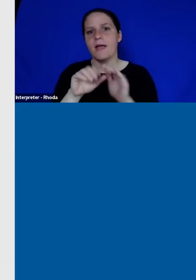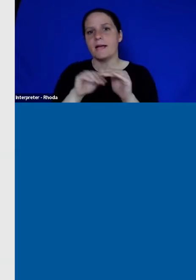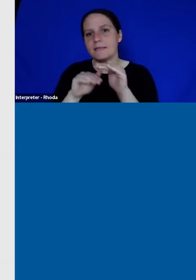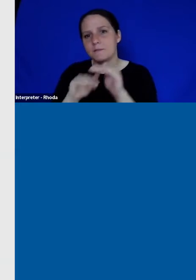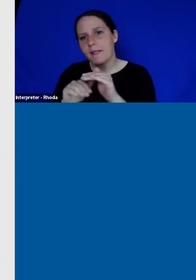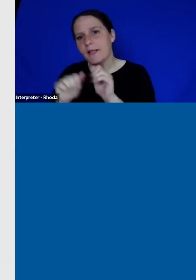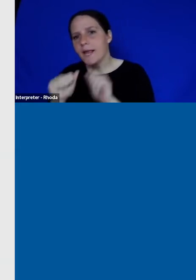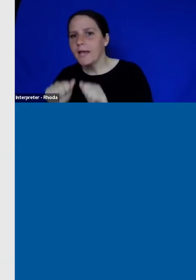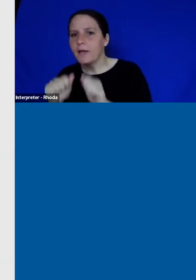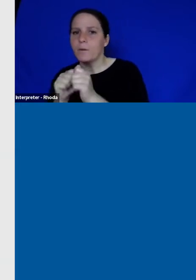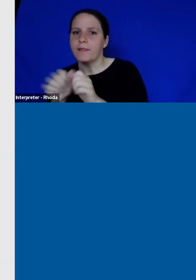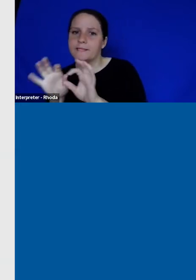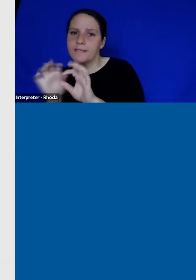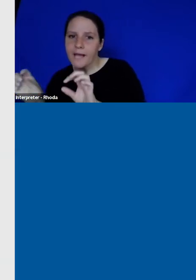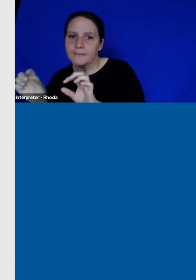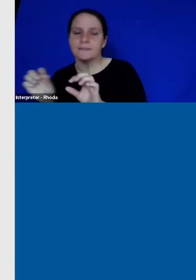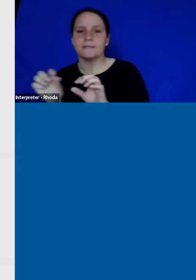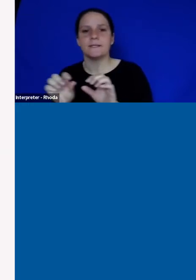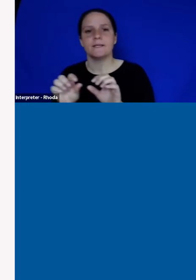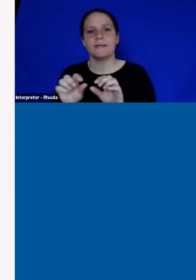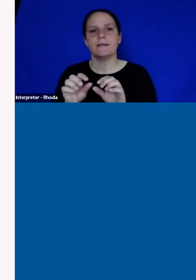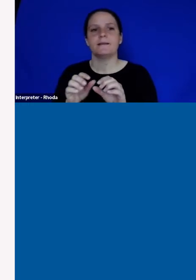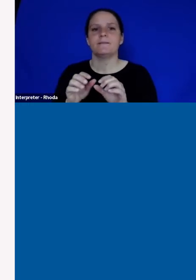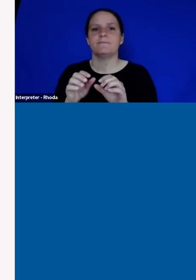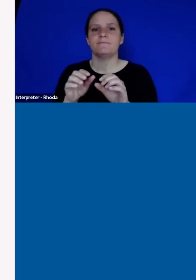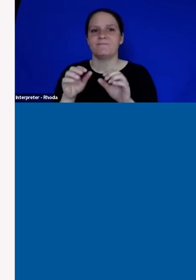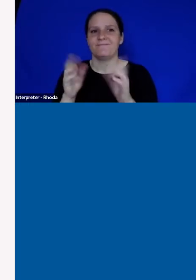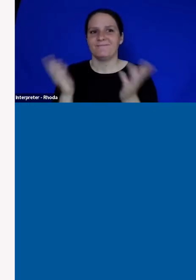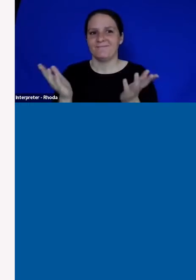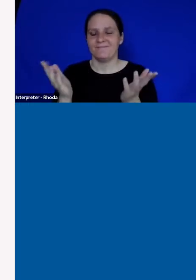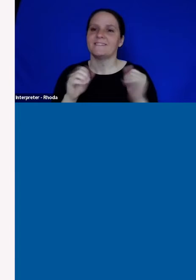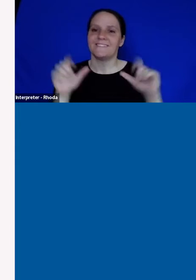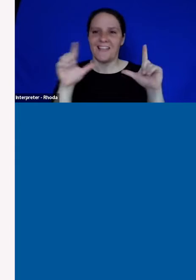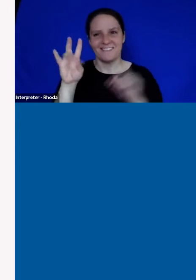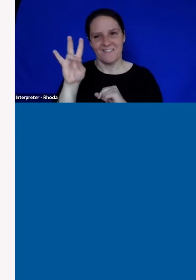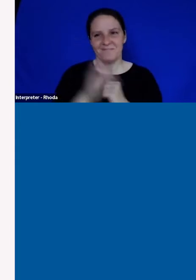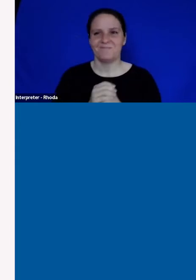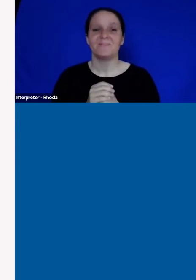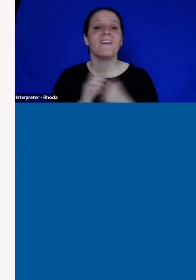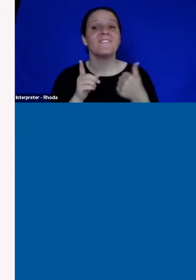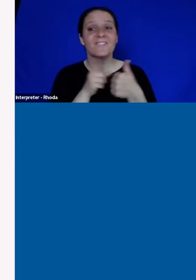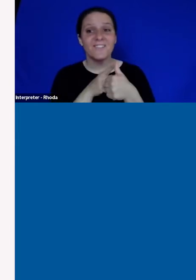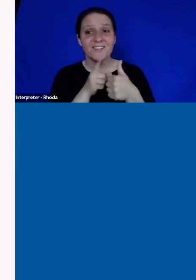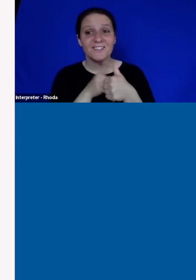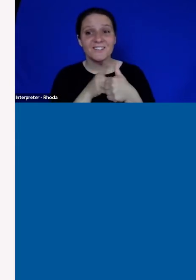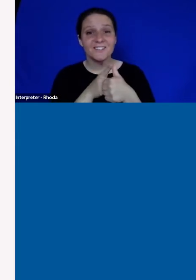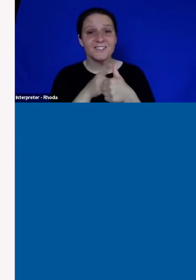"hashtag ability, not disability." Slide seven, the first thing we wanna address is the social handles